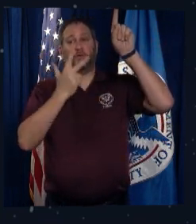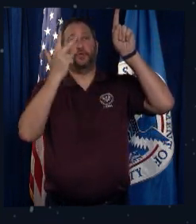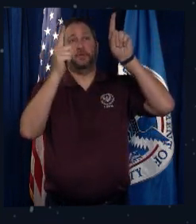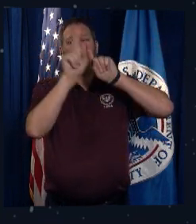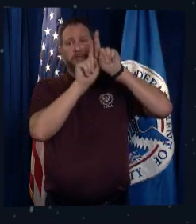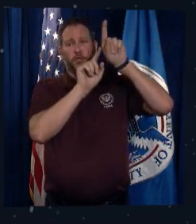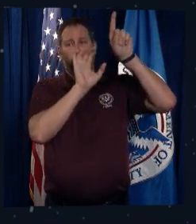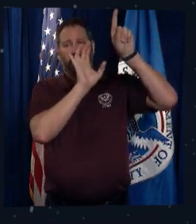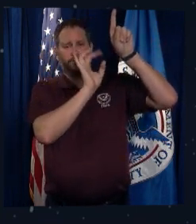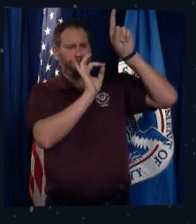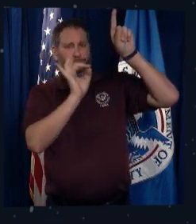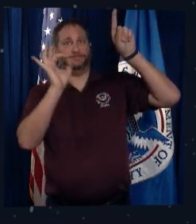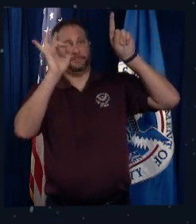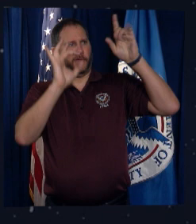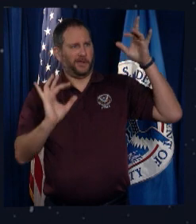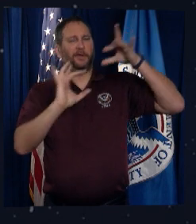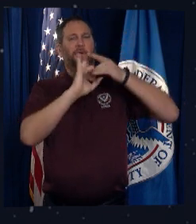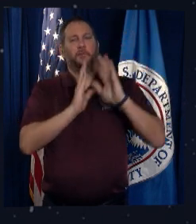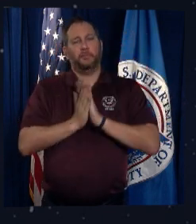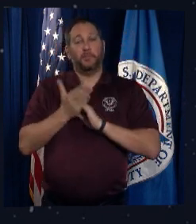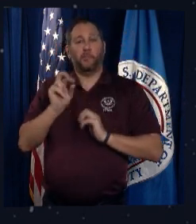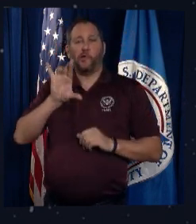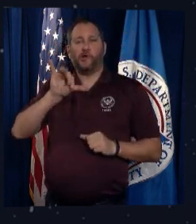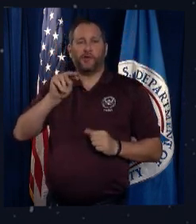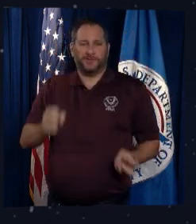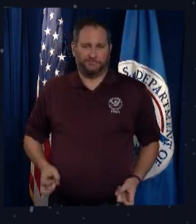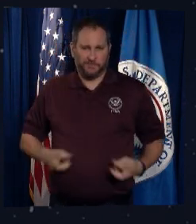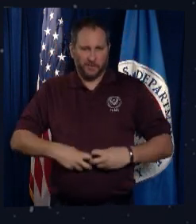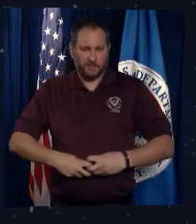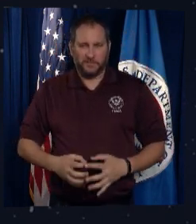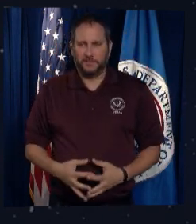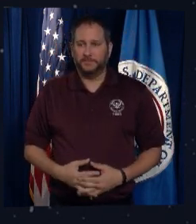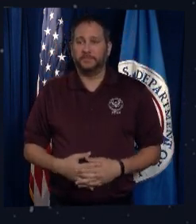lived in Hawaii and I looked at those stars, I would see the Cat's Cradle, not